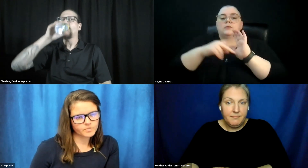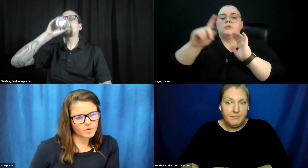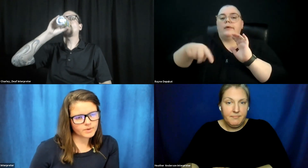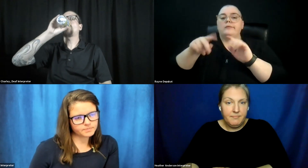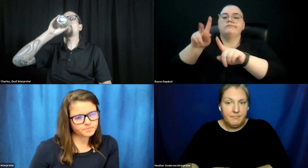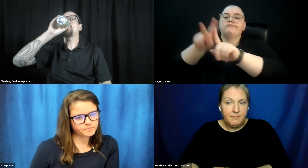Okay.